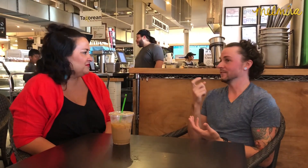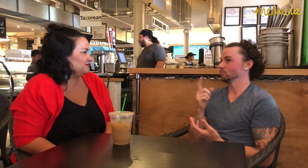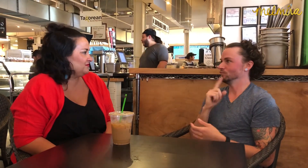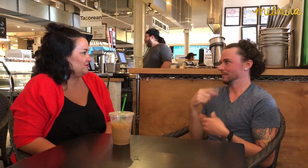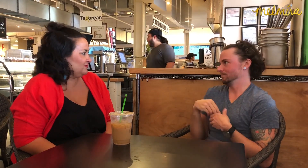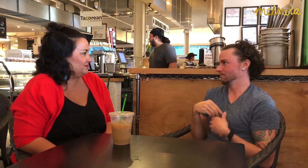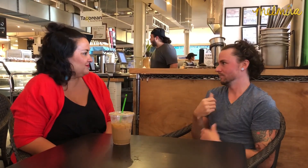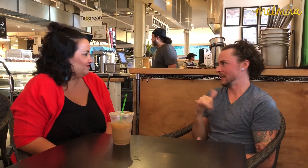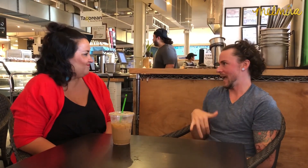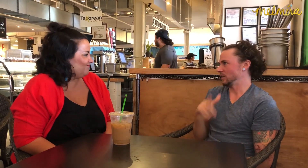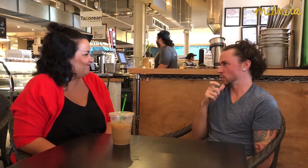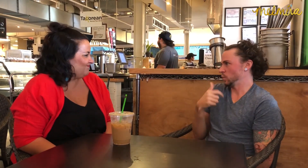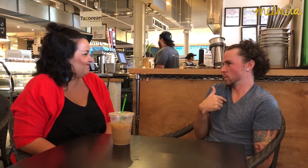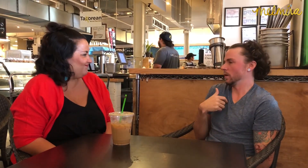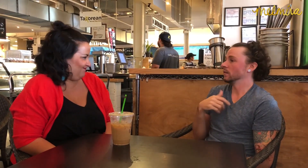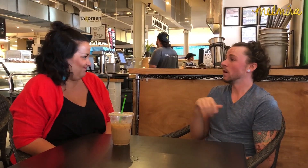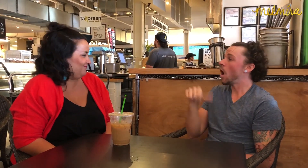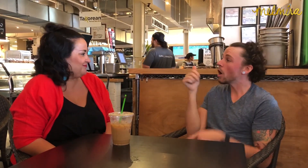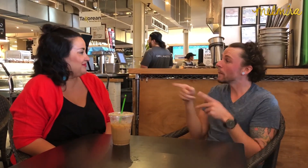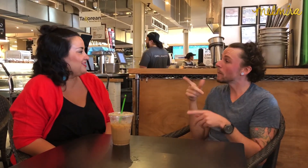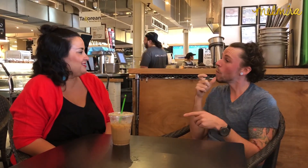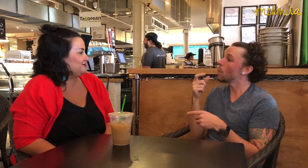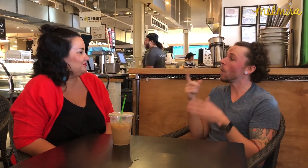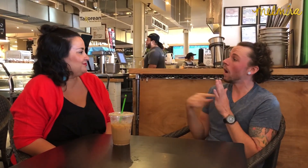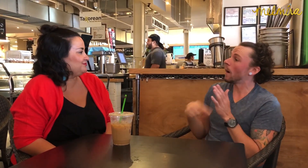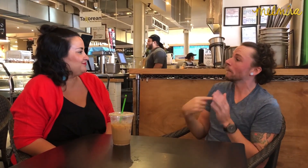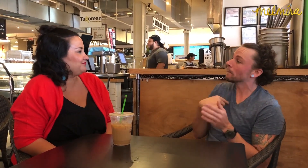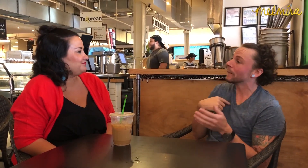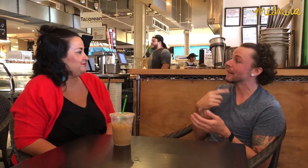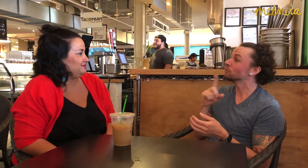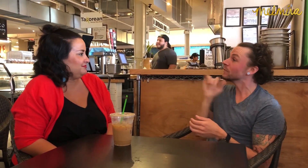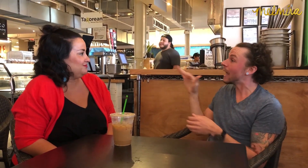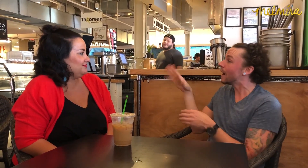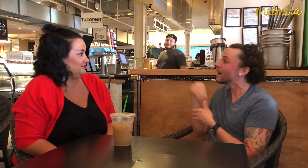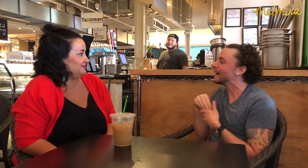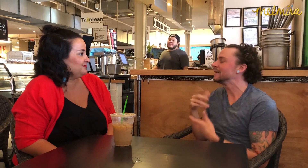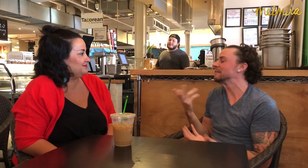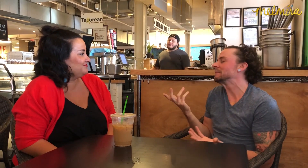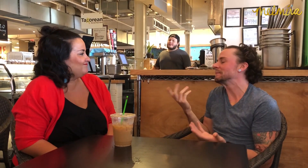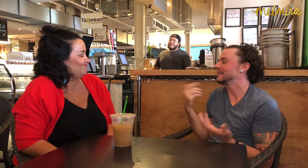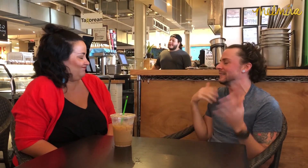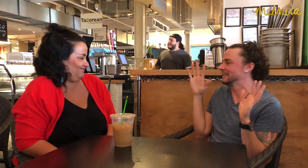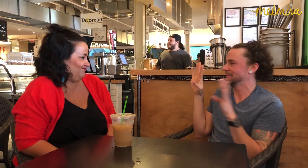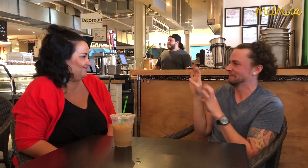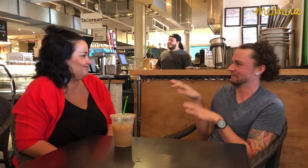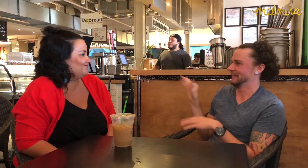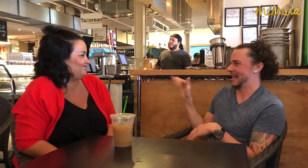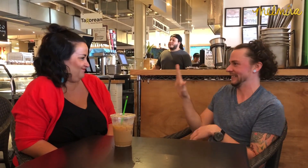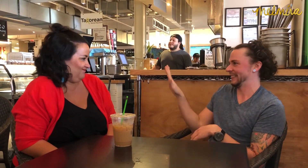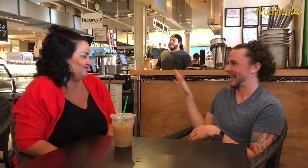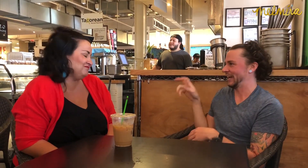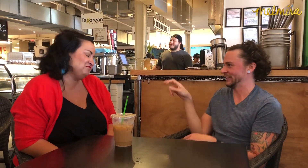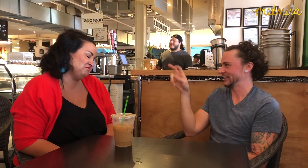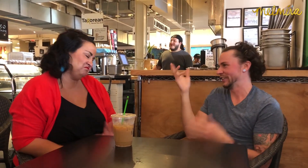those who are transgender... because on the inside, I was one of them. Other people who criticize my decisions might have their own issues, who knows?